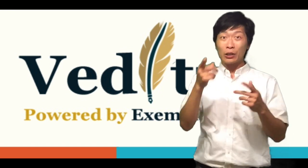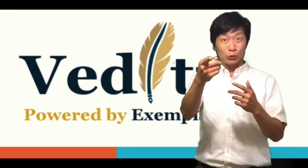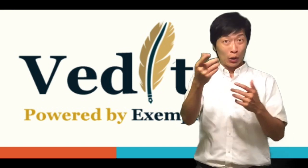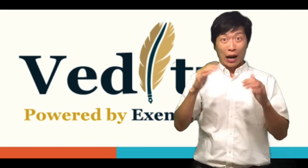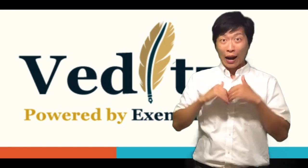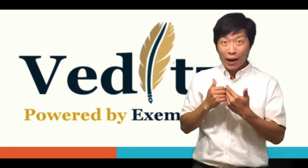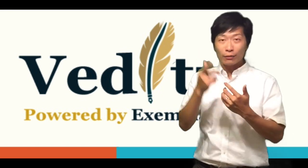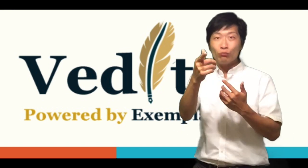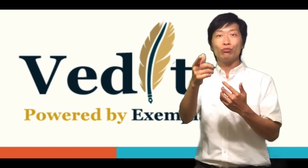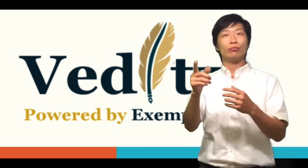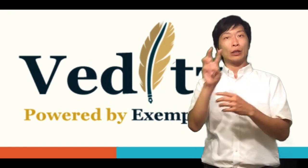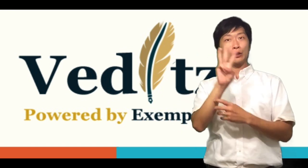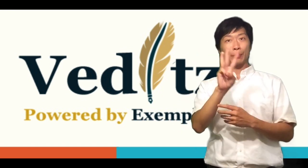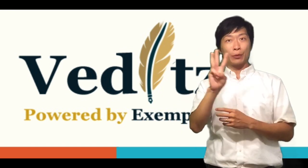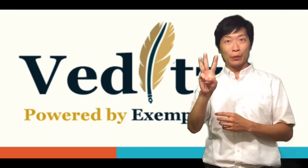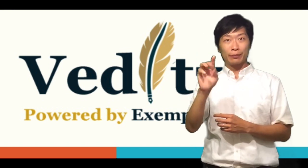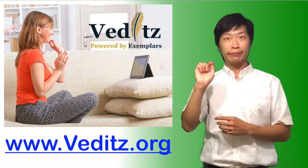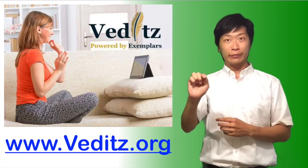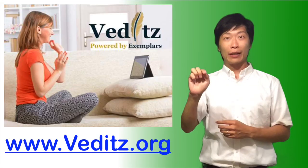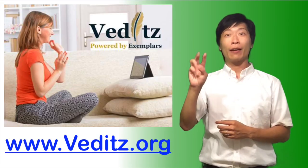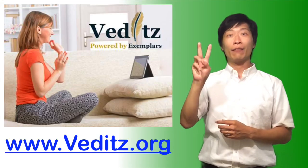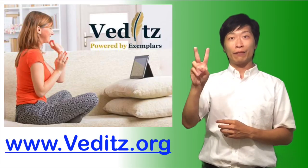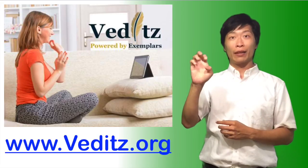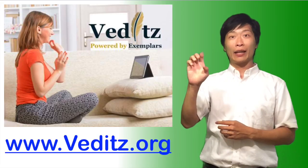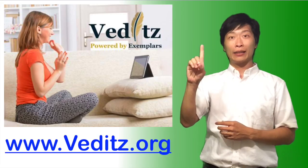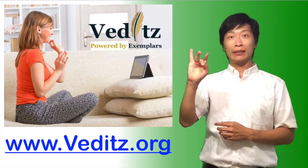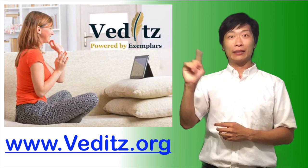Sign up at www.veditz.org